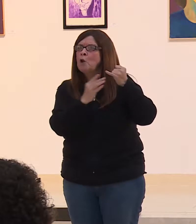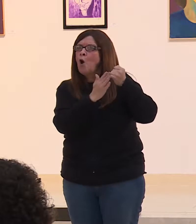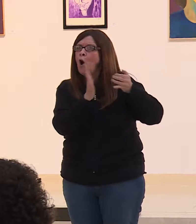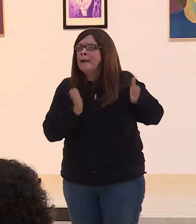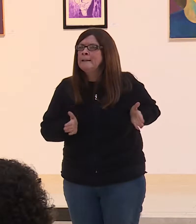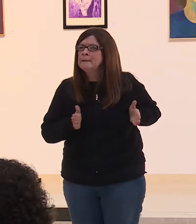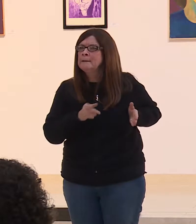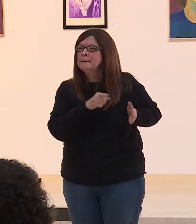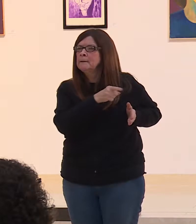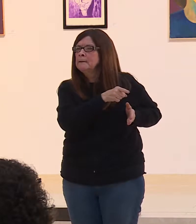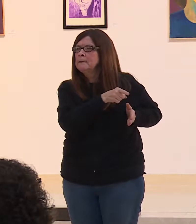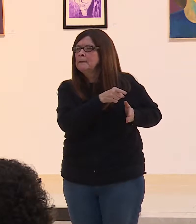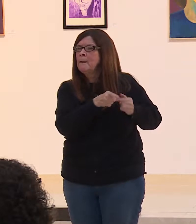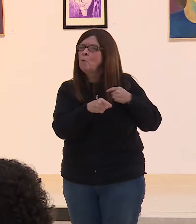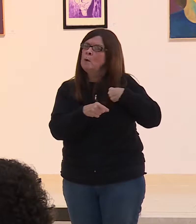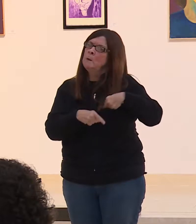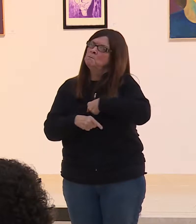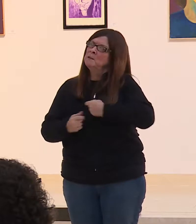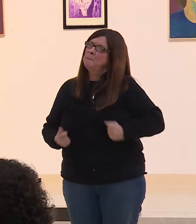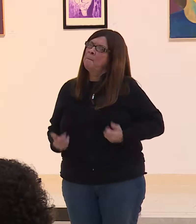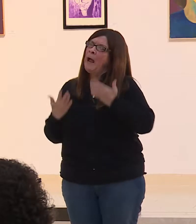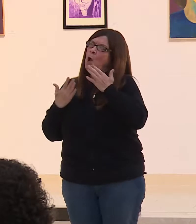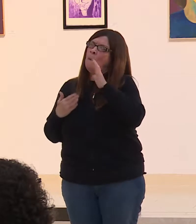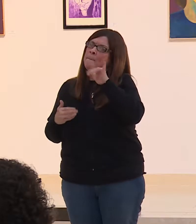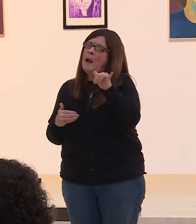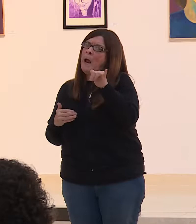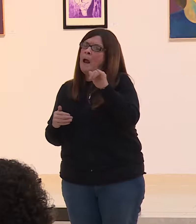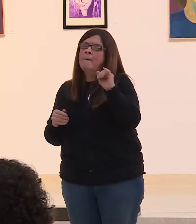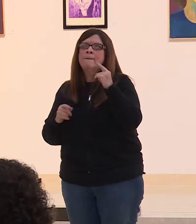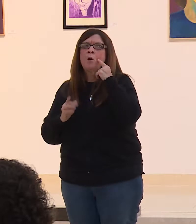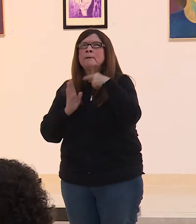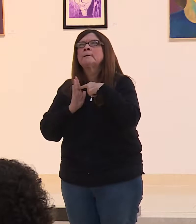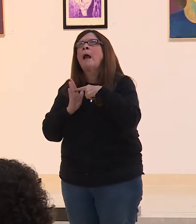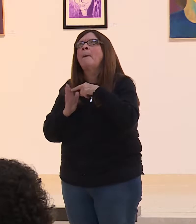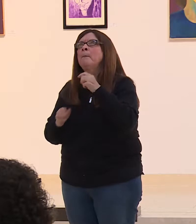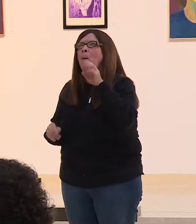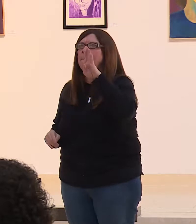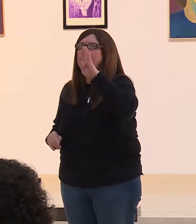Yes, 7 different artists that we were inspired by.